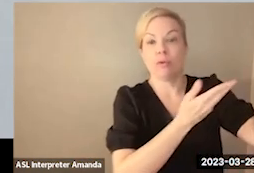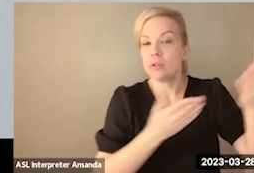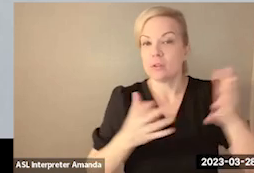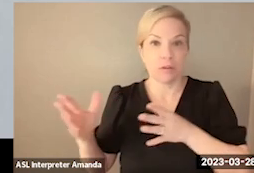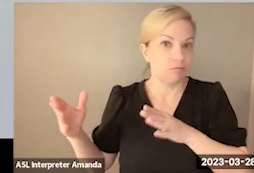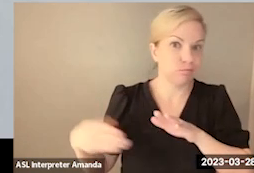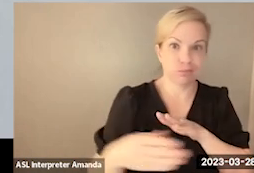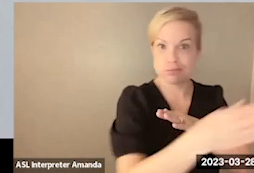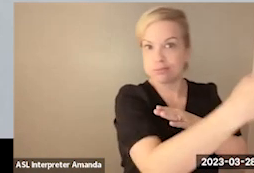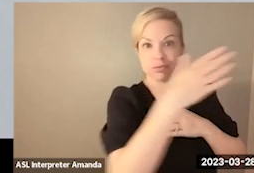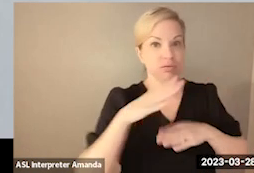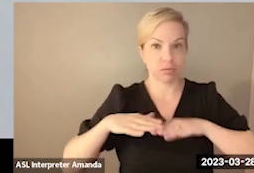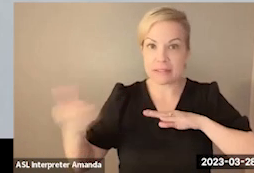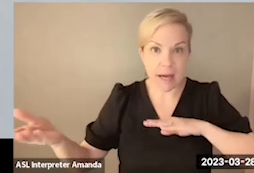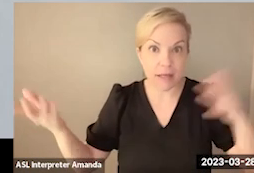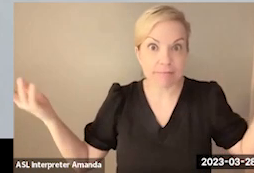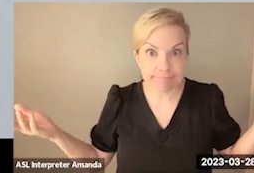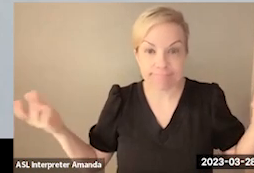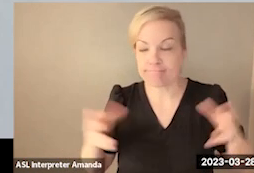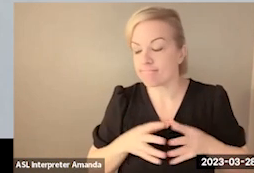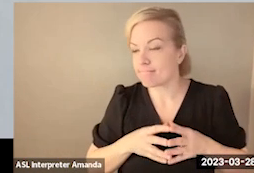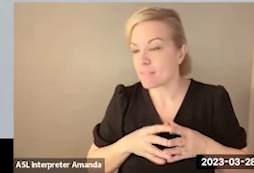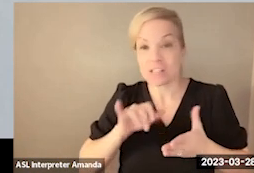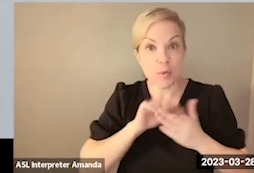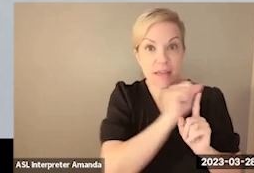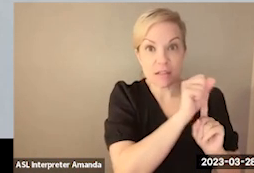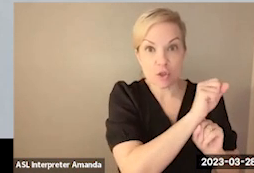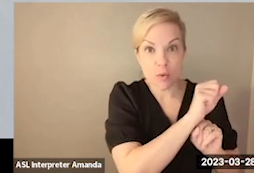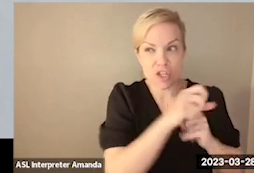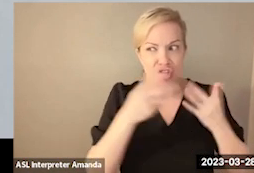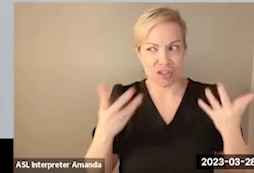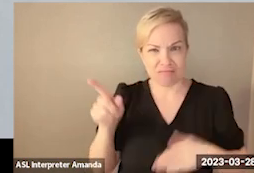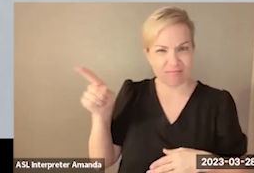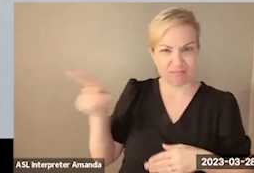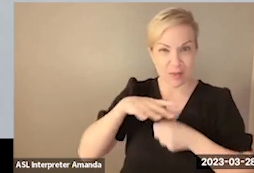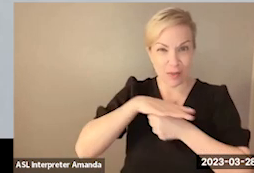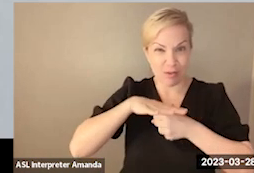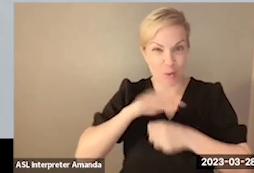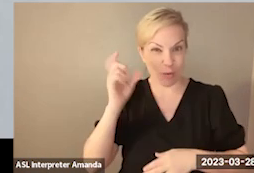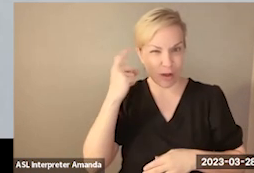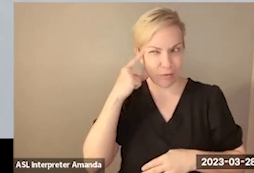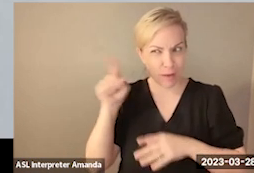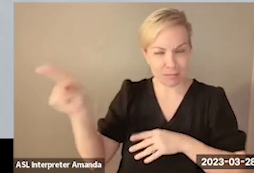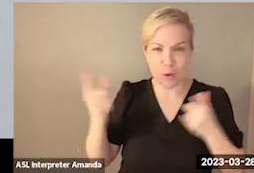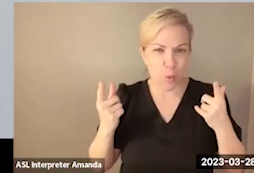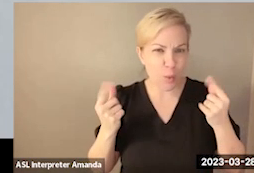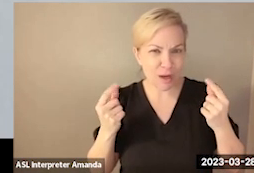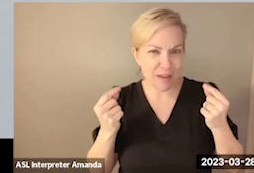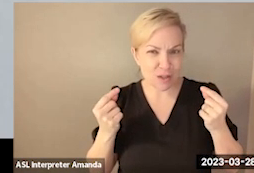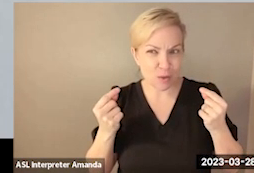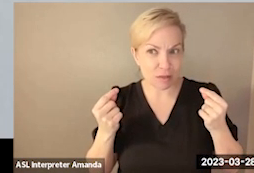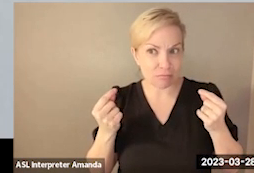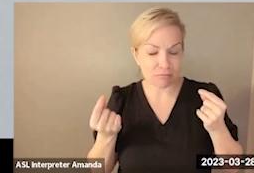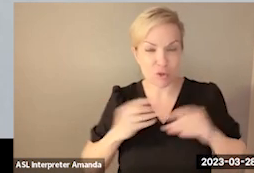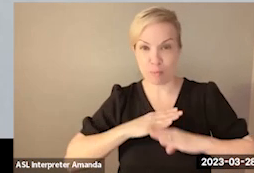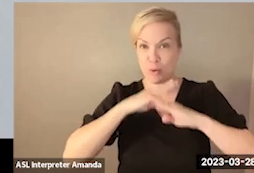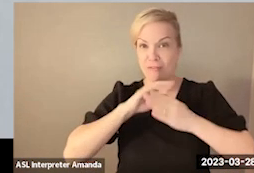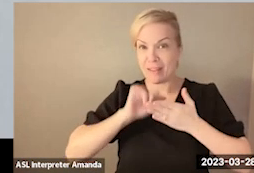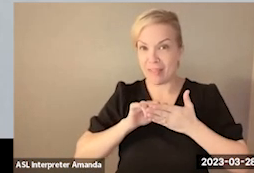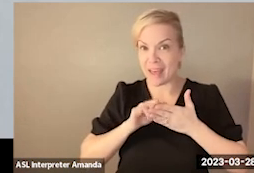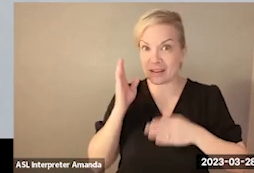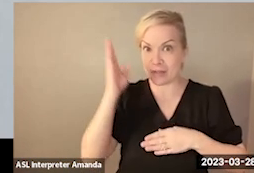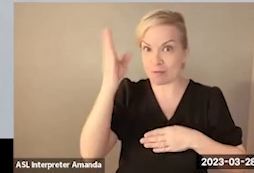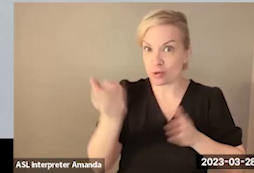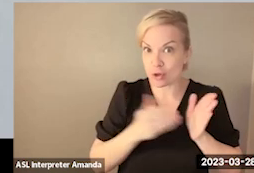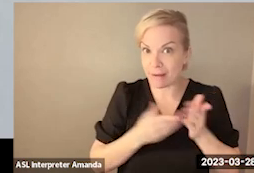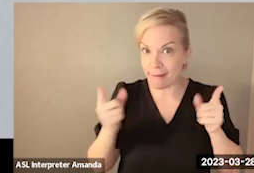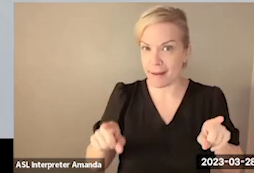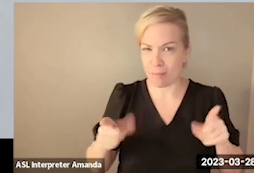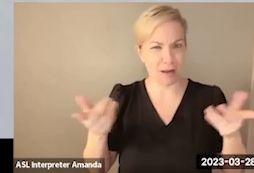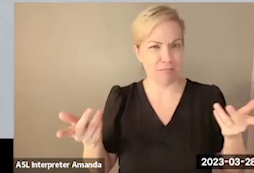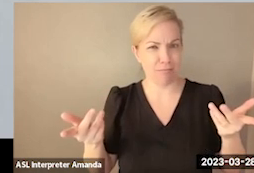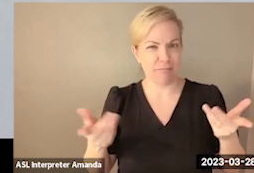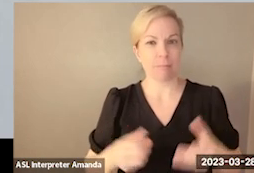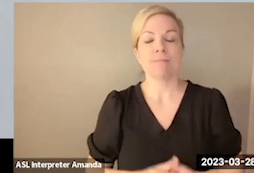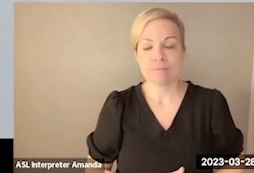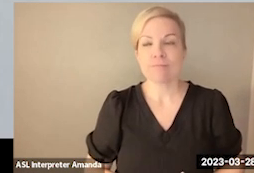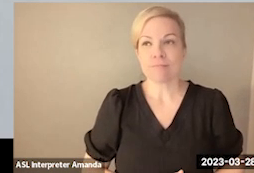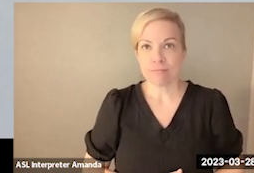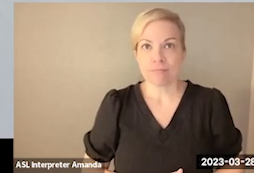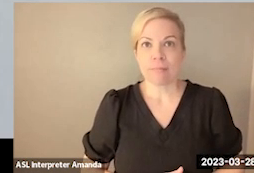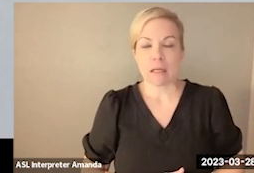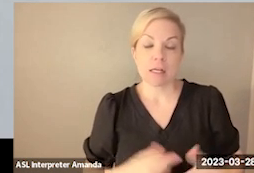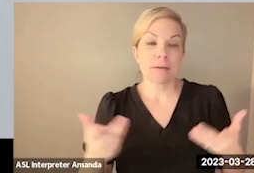Debbie Stine, Science & Technology Policy Academy: you know, in that case, like, what is the local government doing to prevent that happening again. right? And so